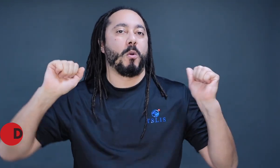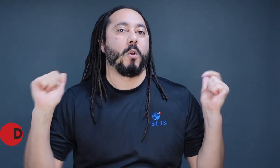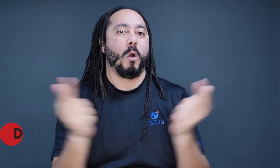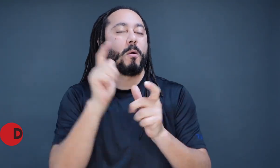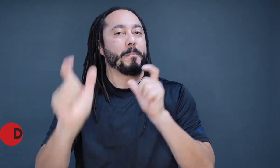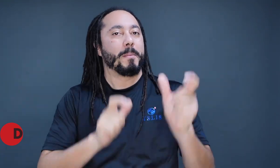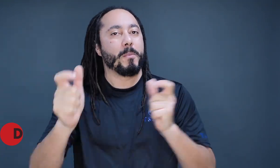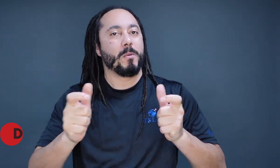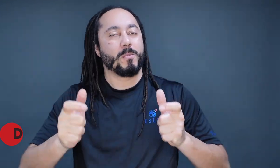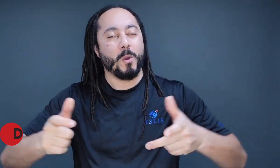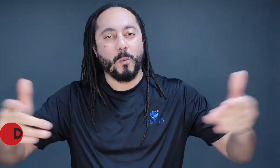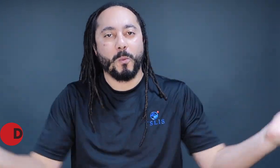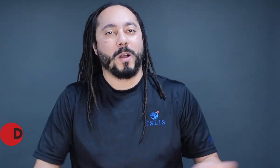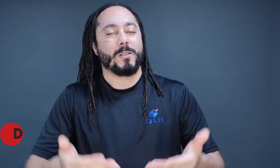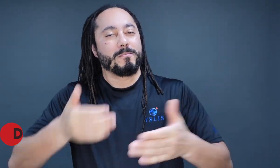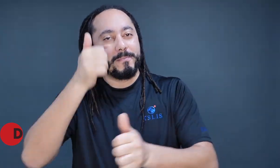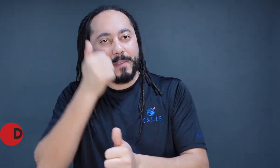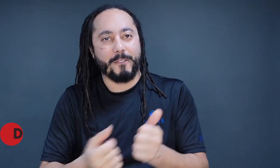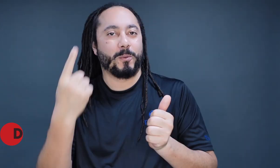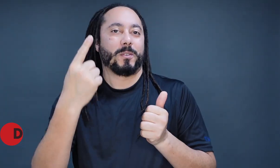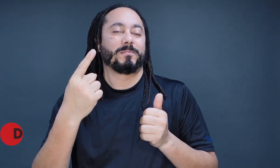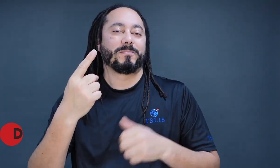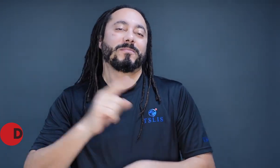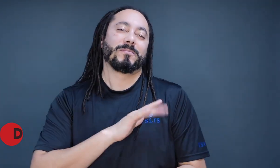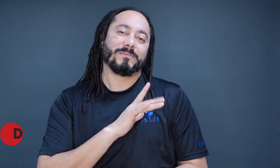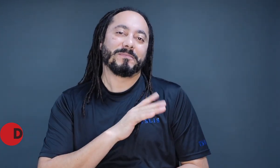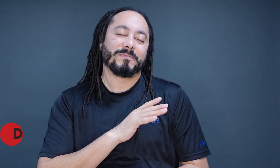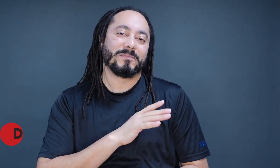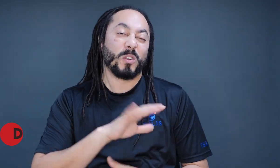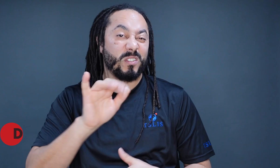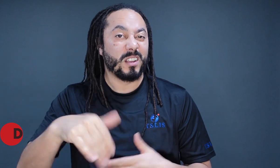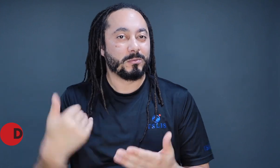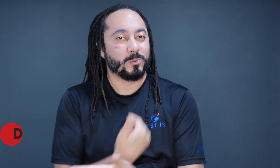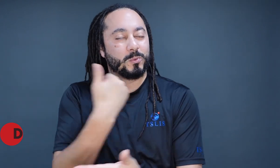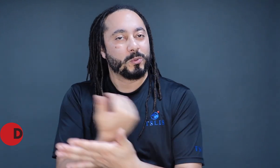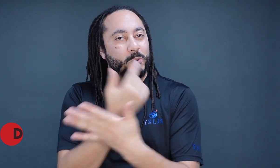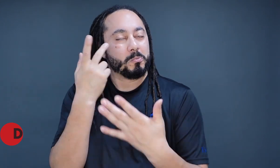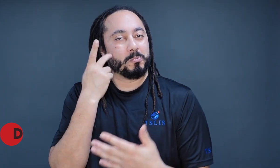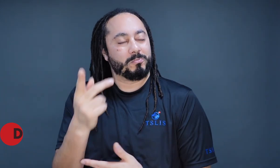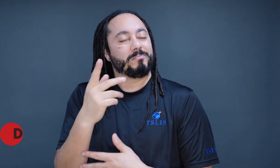is accessible for everybody. It’s cool and a new trend that